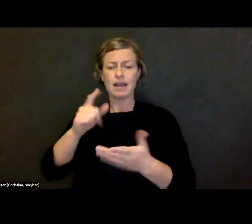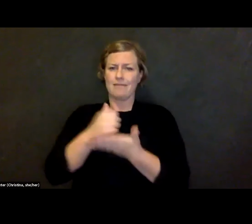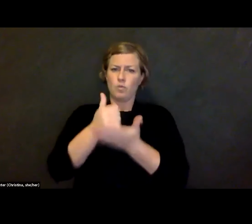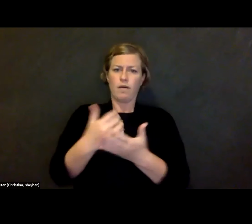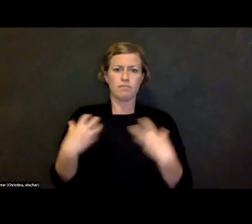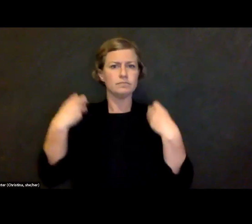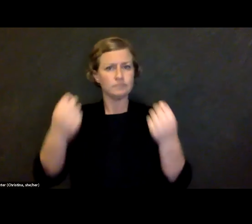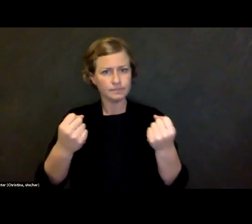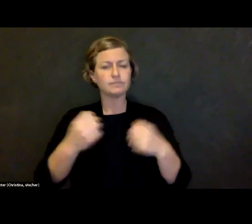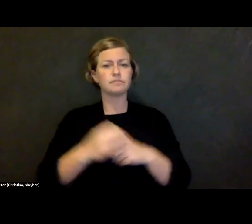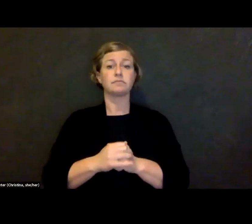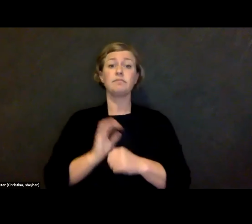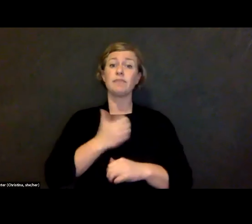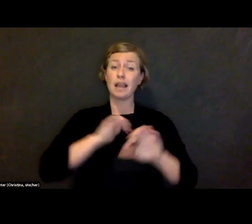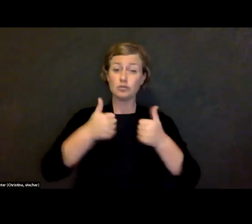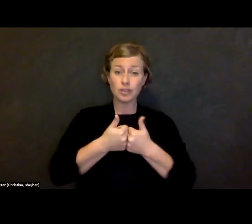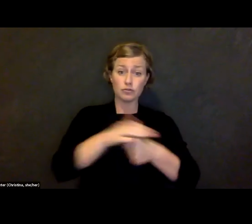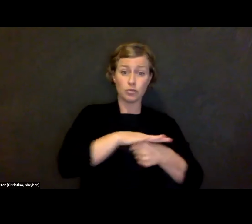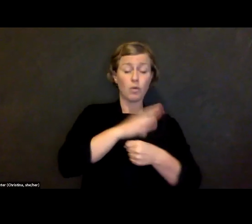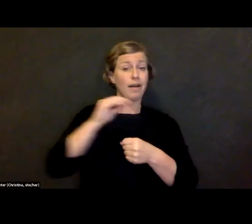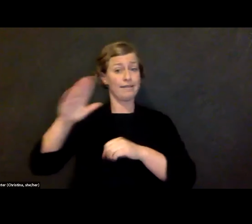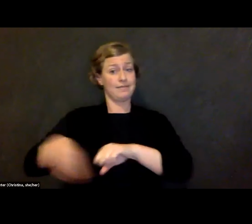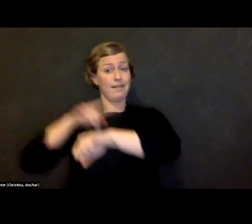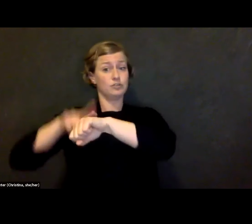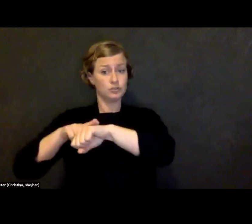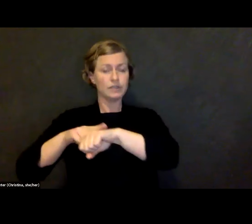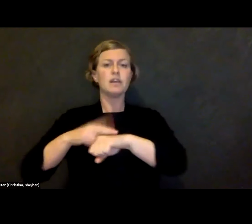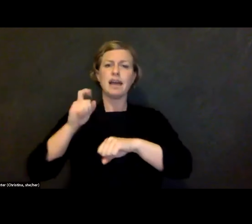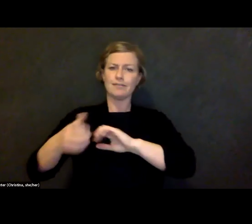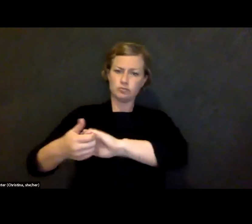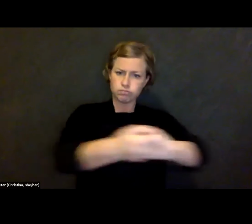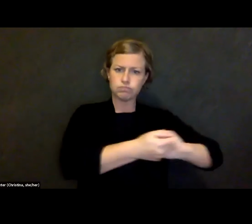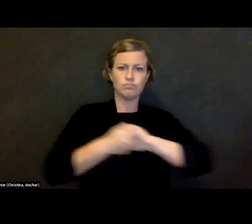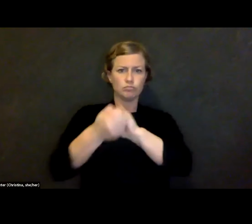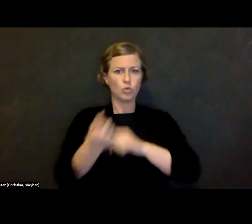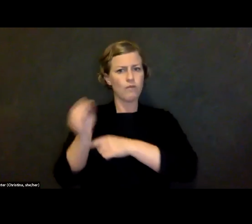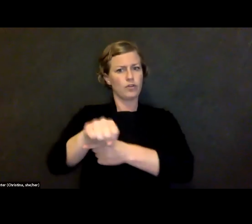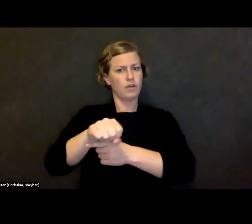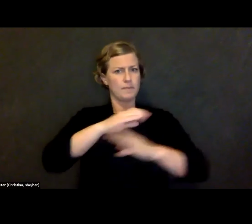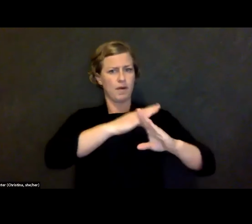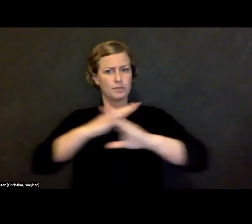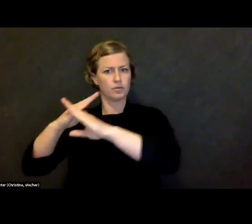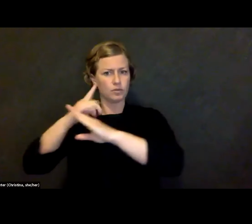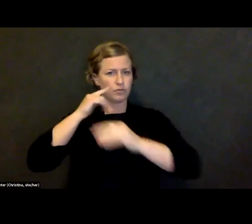move forward with their lives is another critical part of unraveling the damage done by our criminal justice system. Our challenge